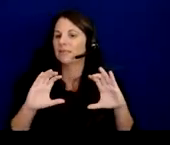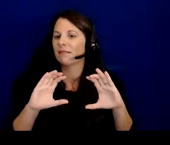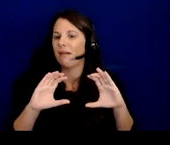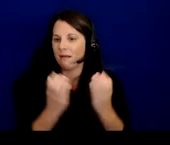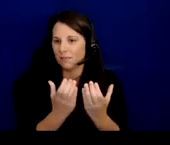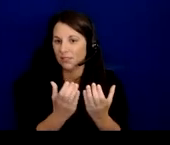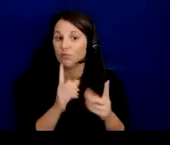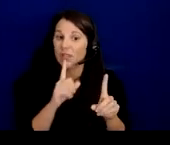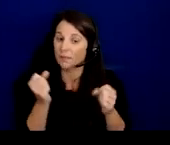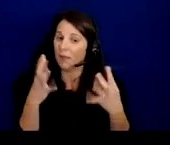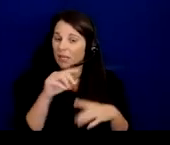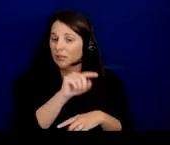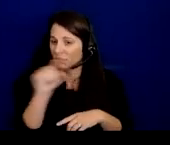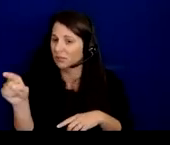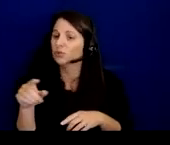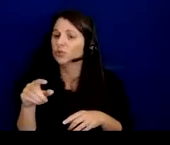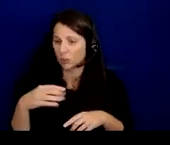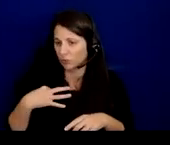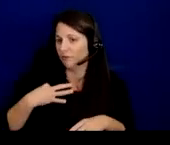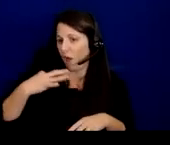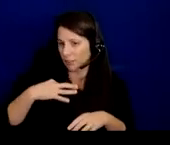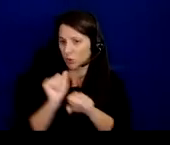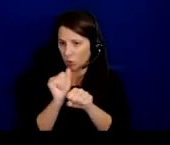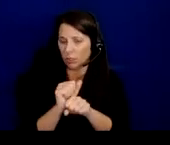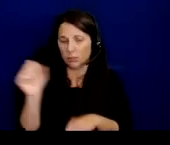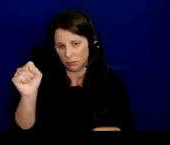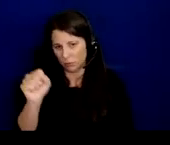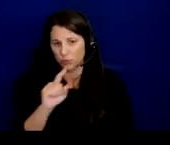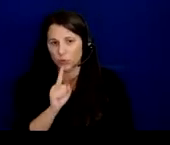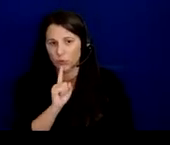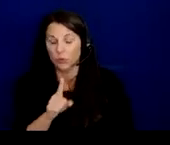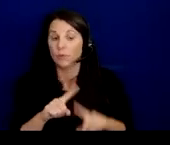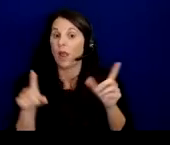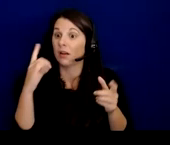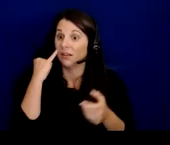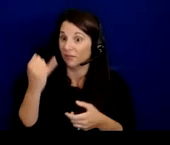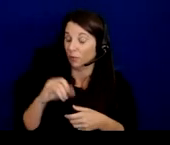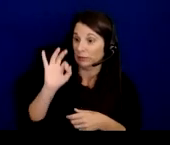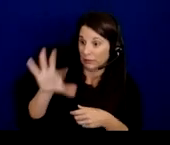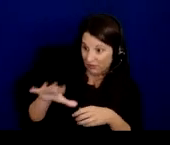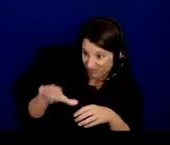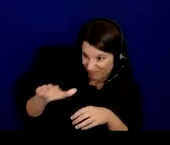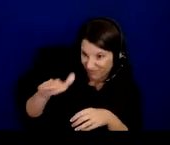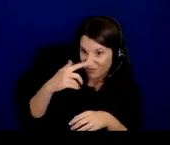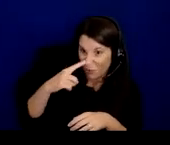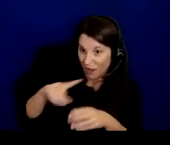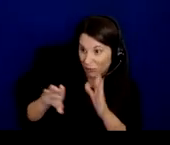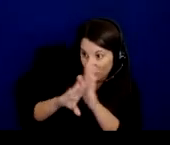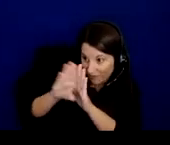but again, if we could have the clubs develop some of these projects and then help them to implement the project,